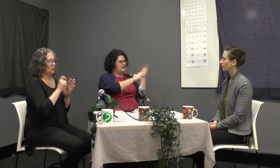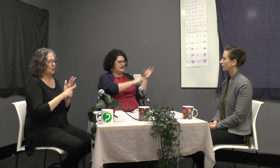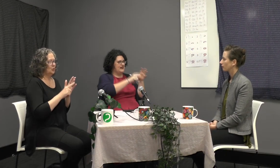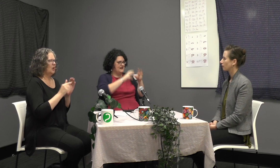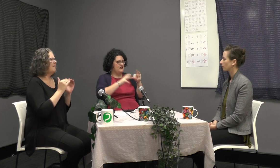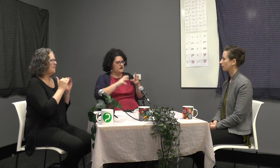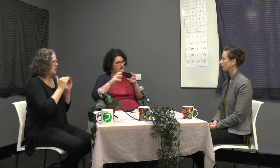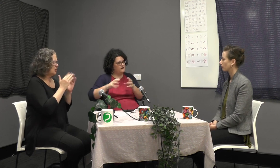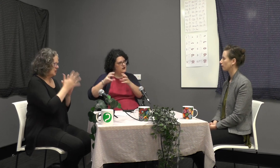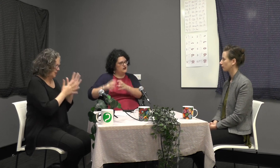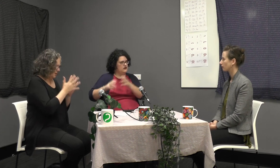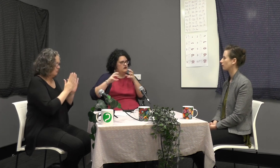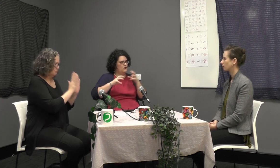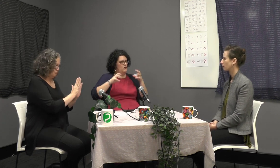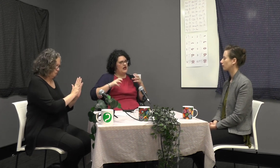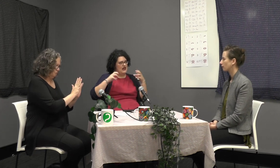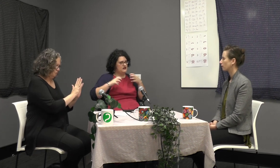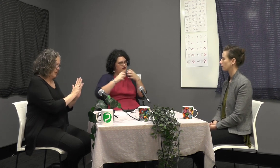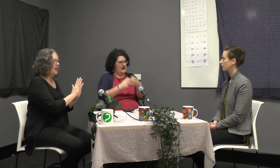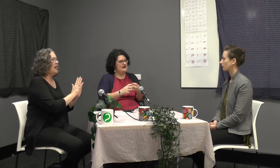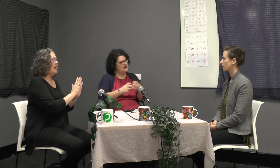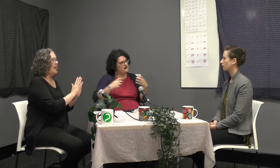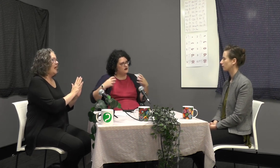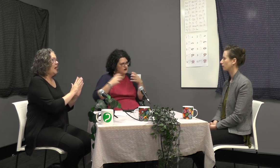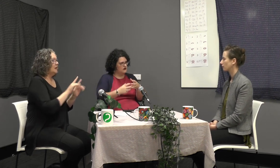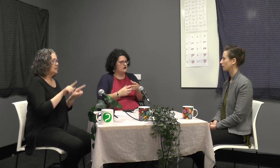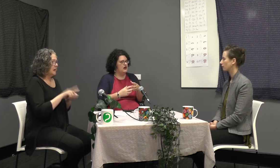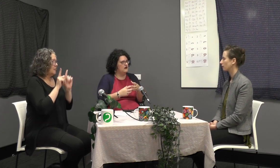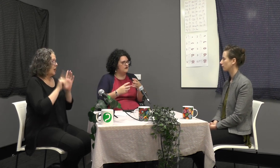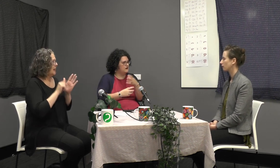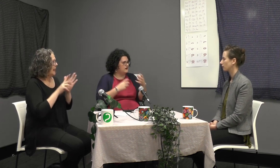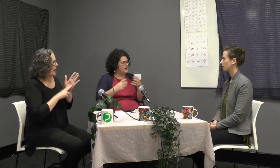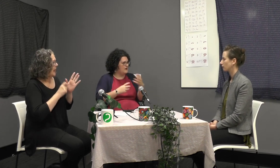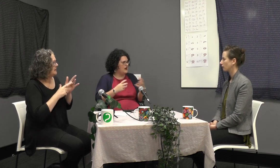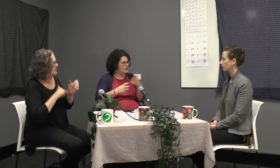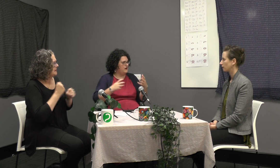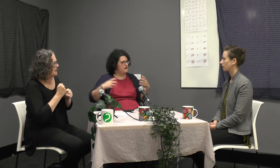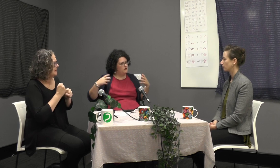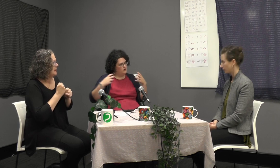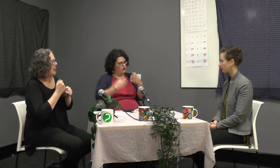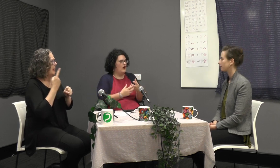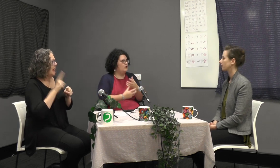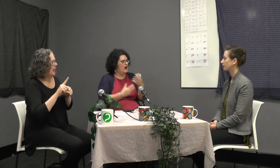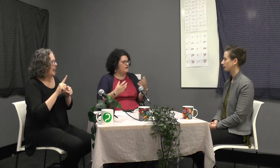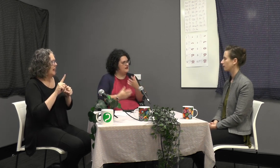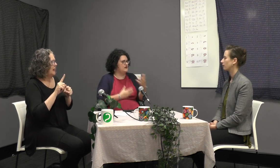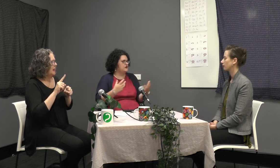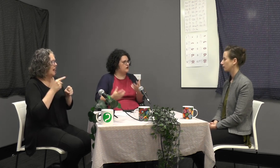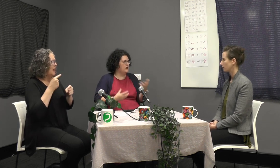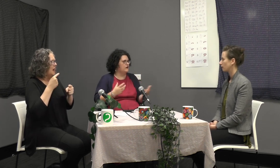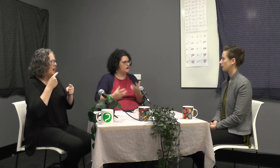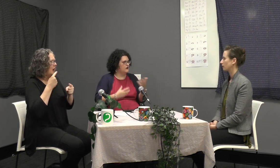then you’re – as you’re enacting it or coming up with how it fits into the story